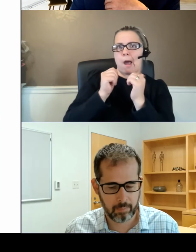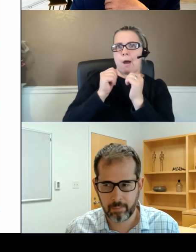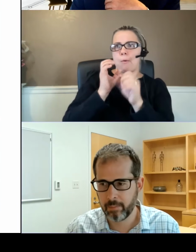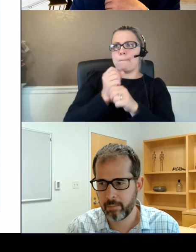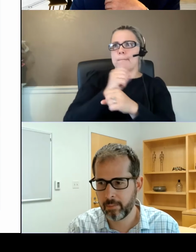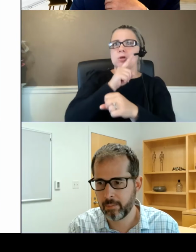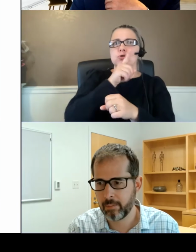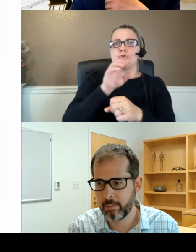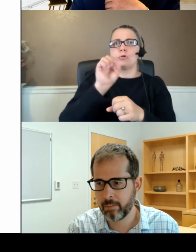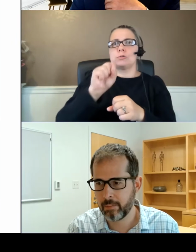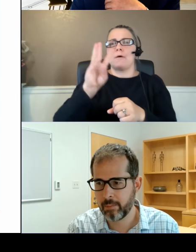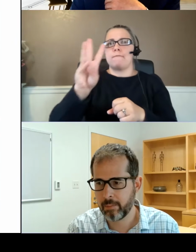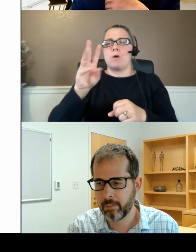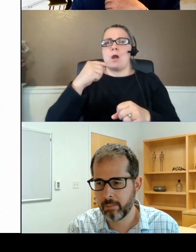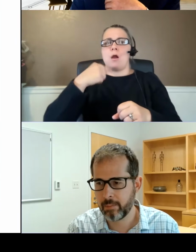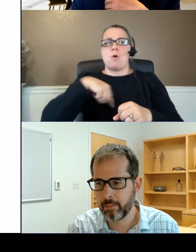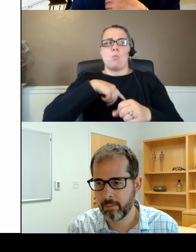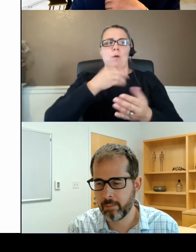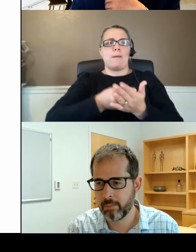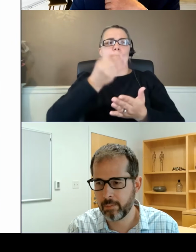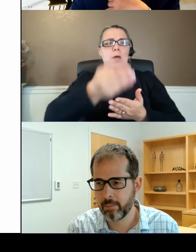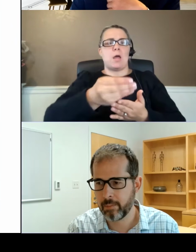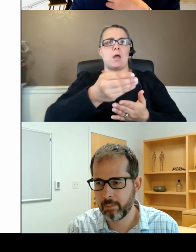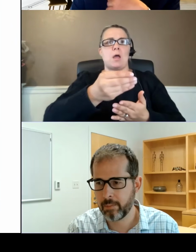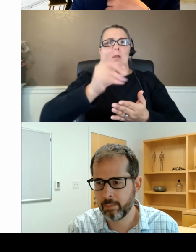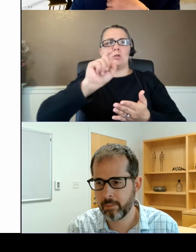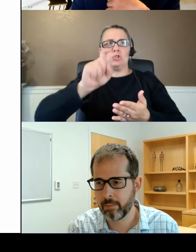you know, that we think about gosh it's sure nice to have an accessible tool that works for